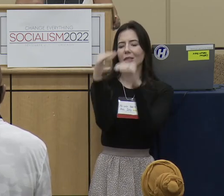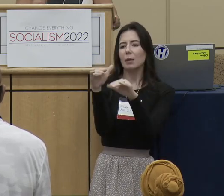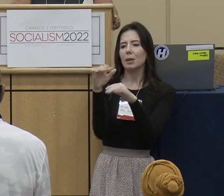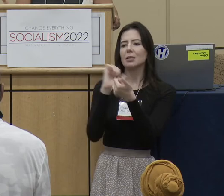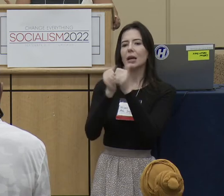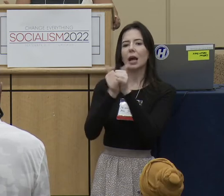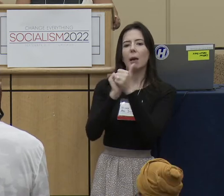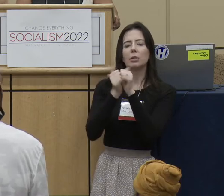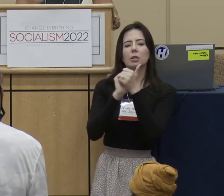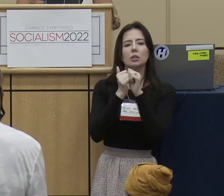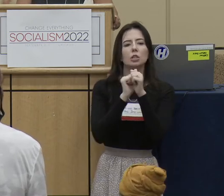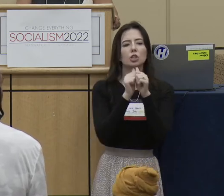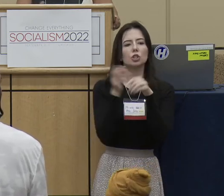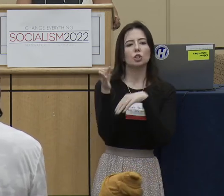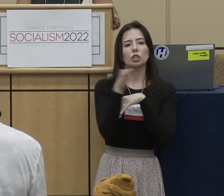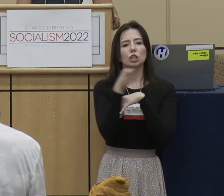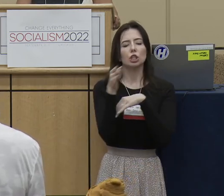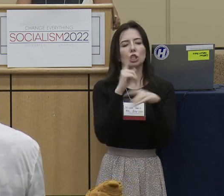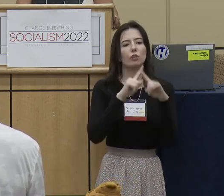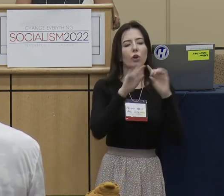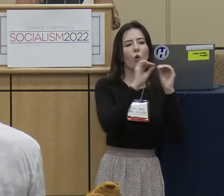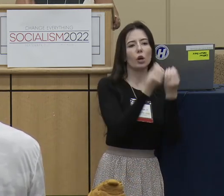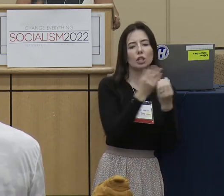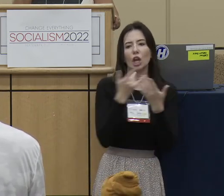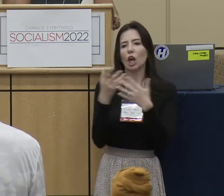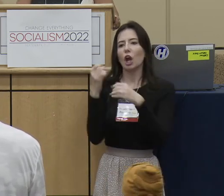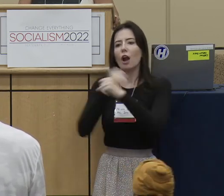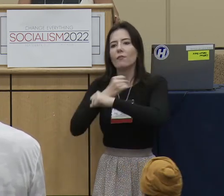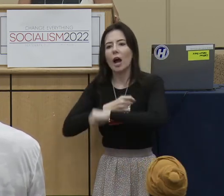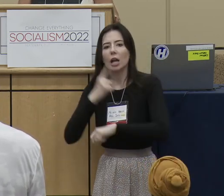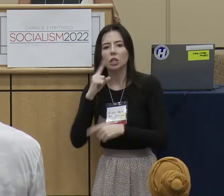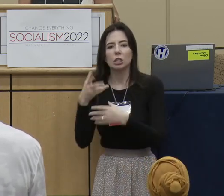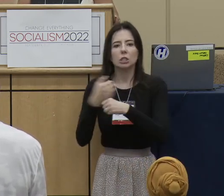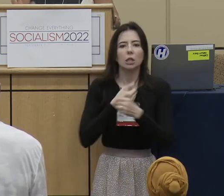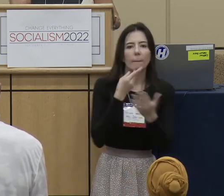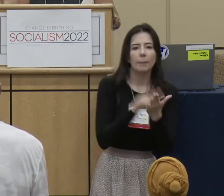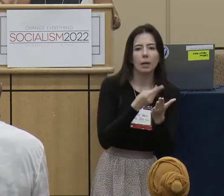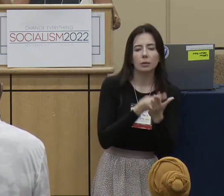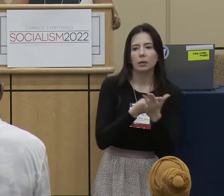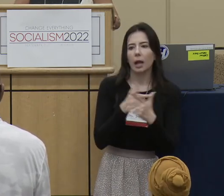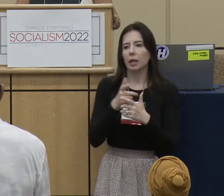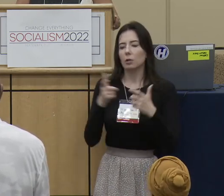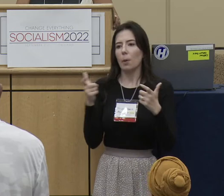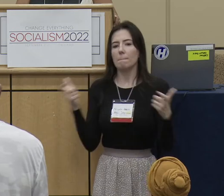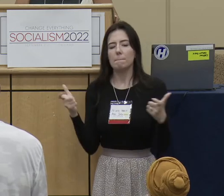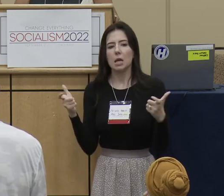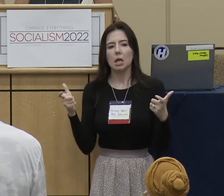we do called movement building, which is to limit the competition between different organizations that are fighting